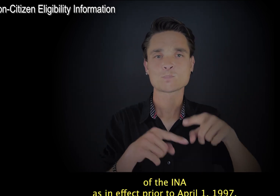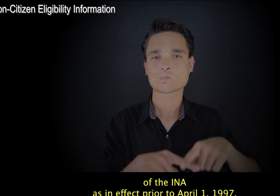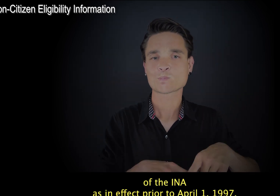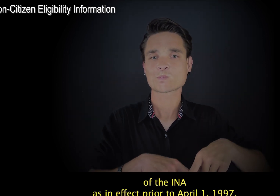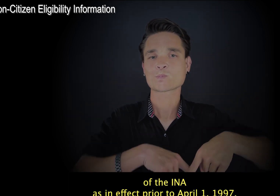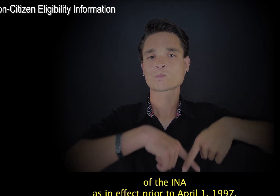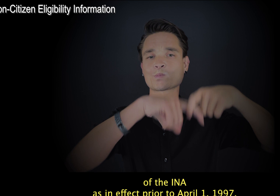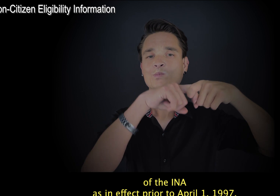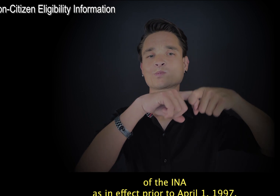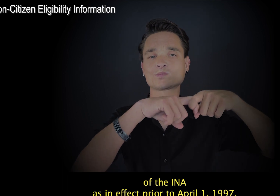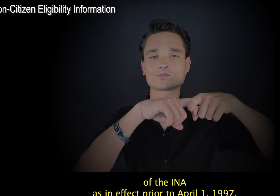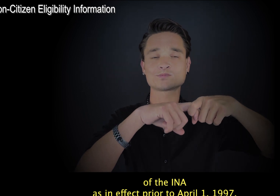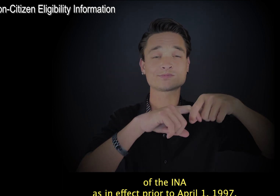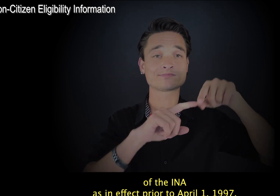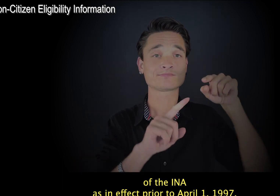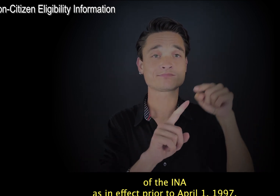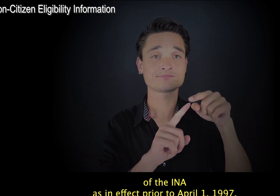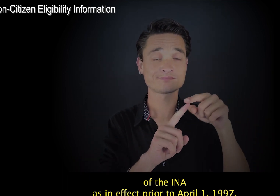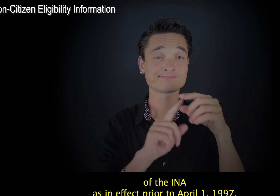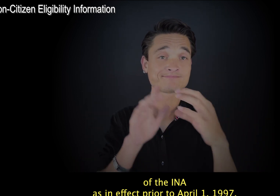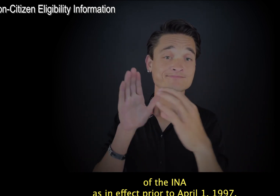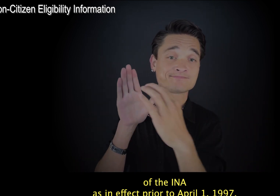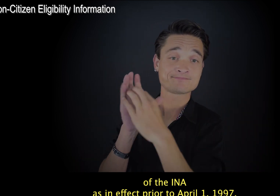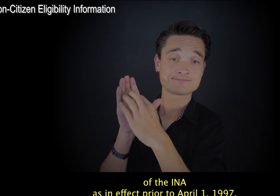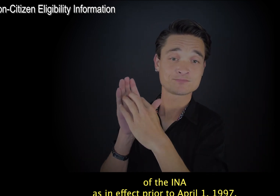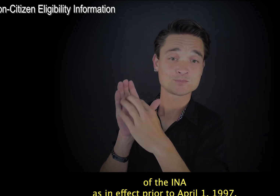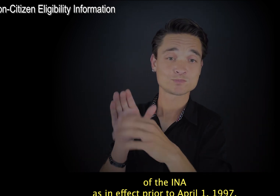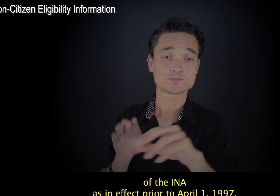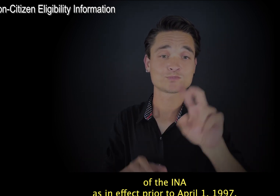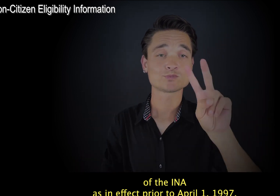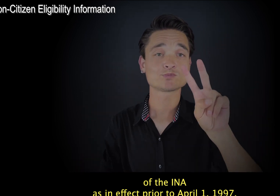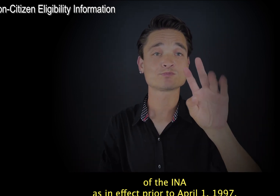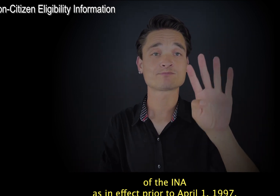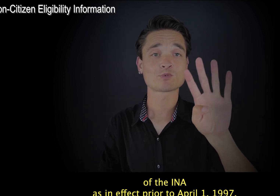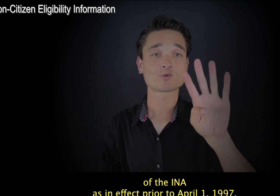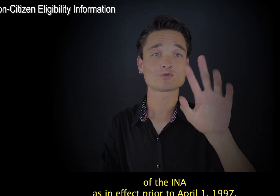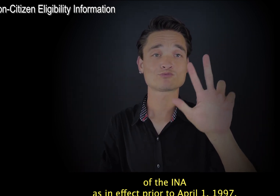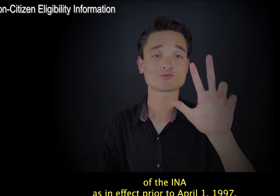of the INA as in effect prior to April 1, 1997,